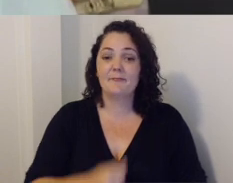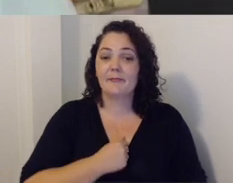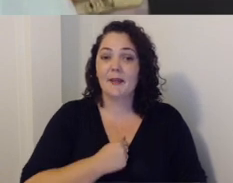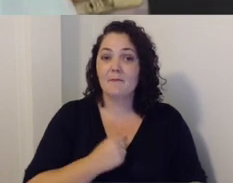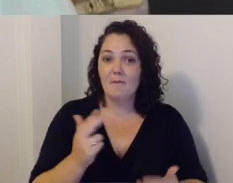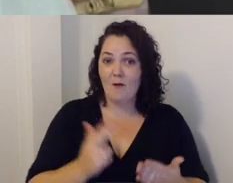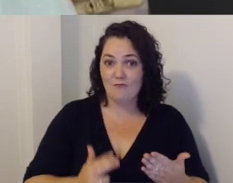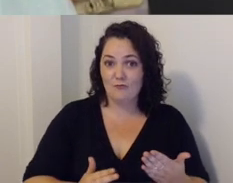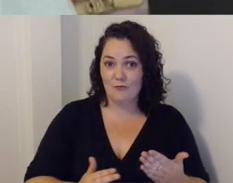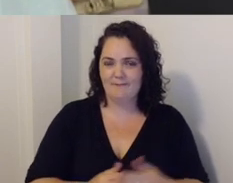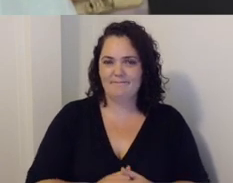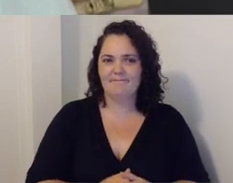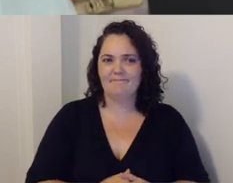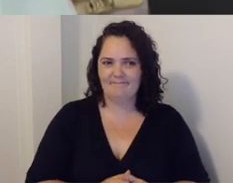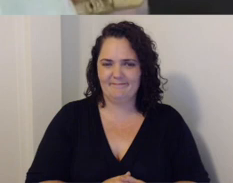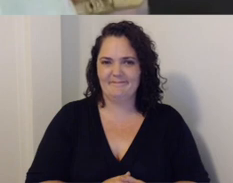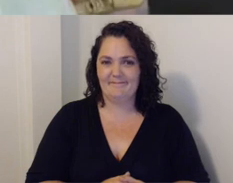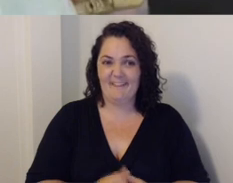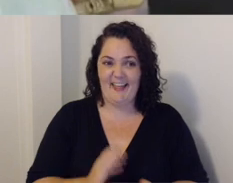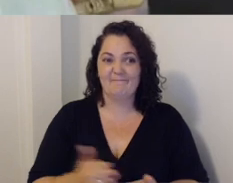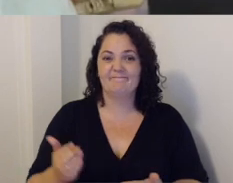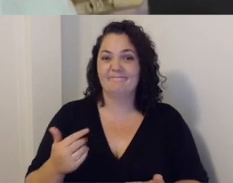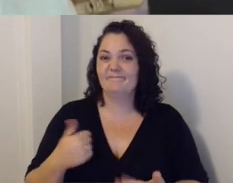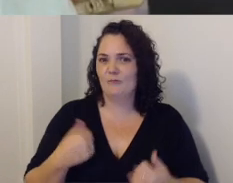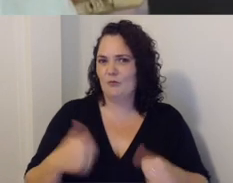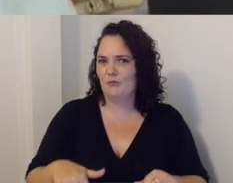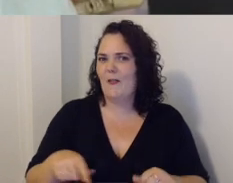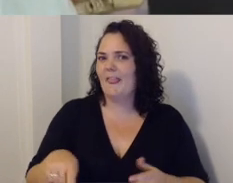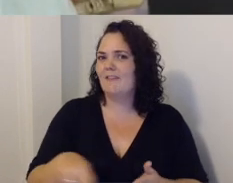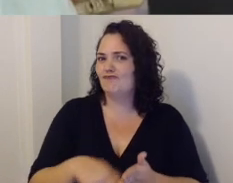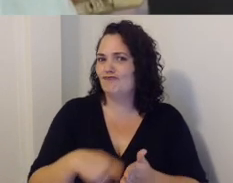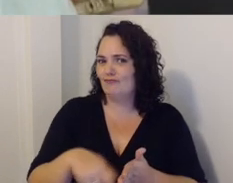on my drawing is I'm getting back in now with my plastic eraser and I'm cutting back through